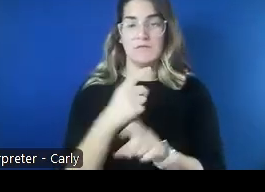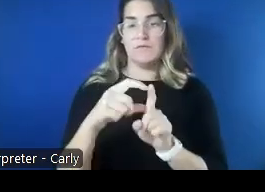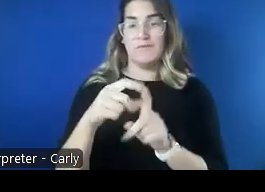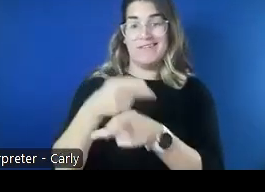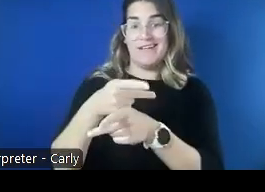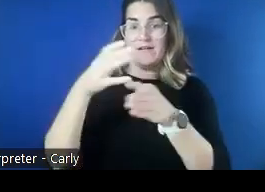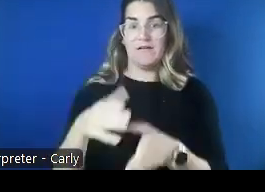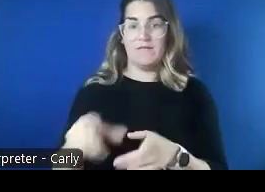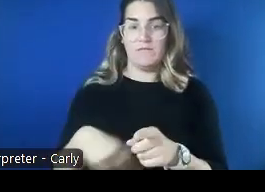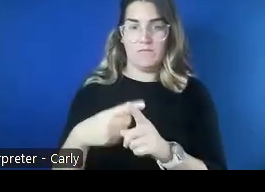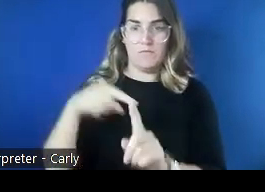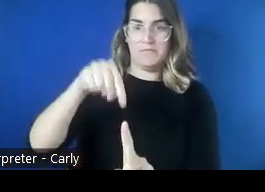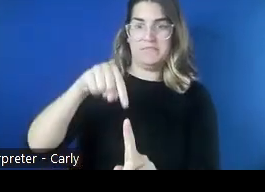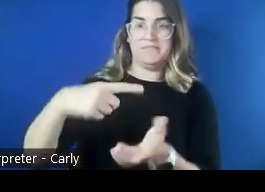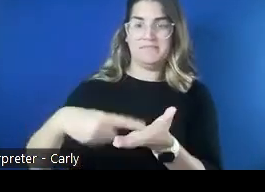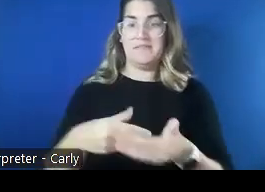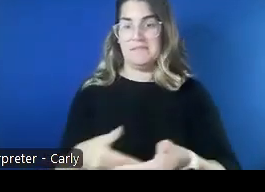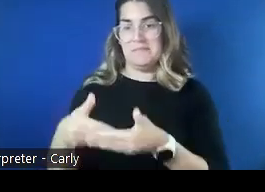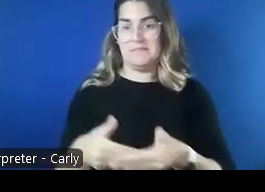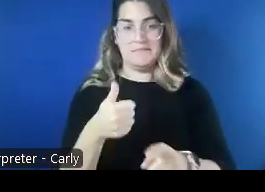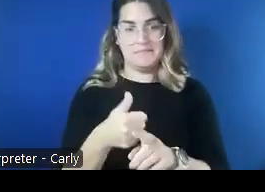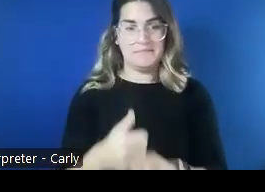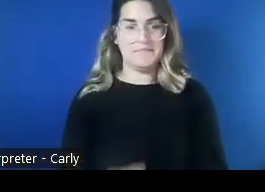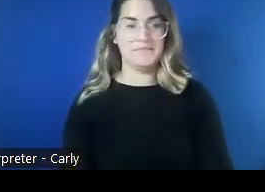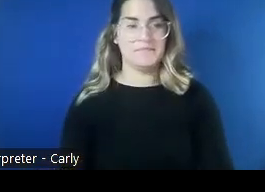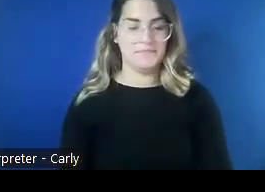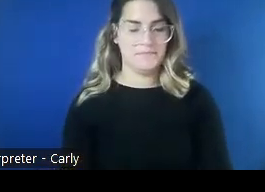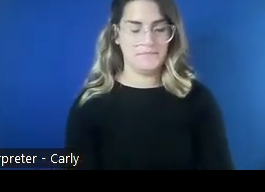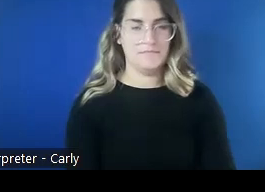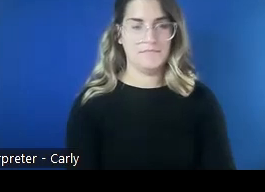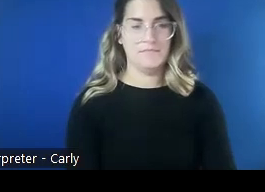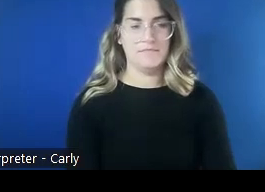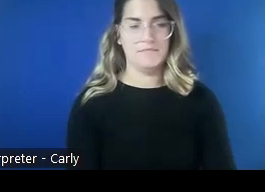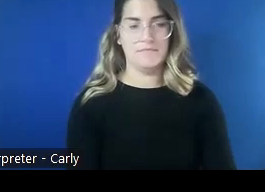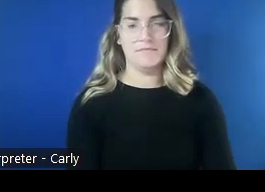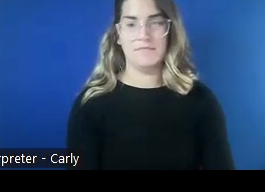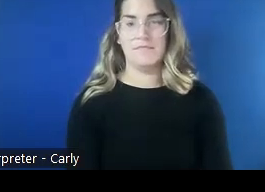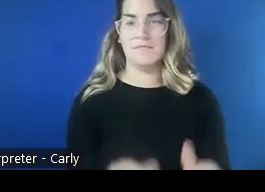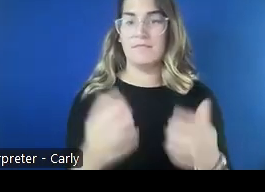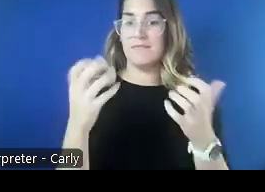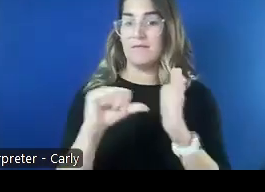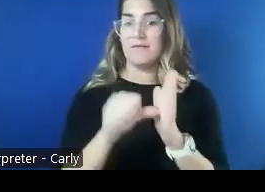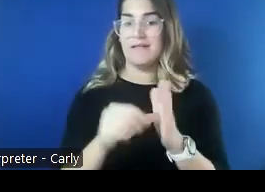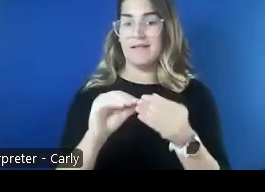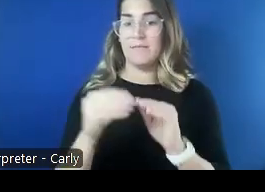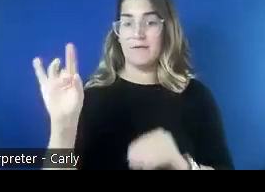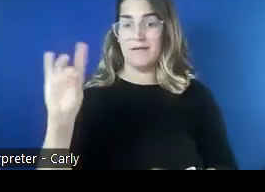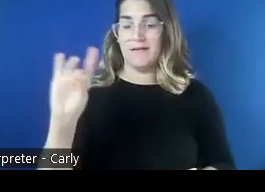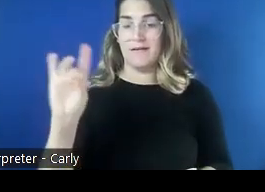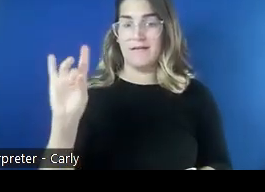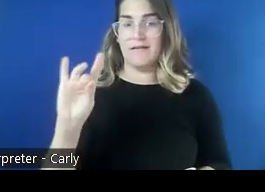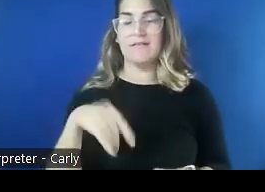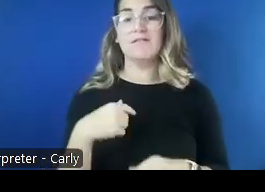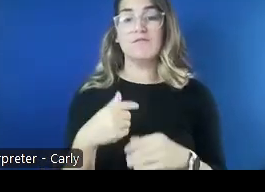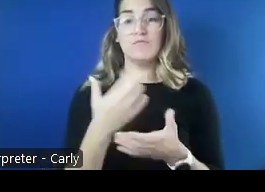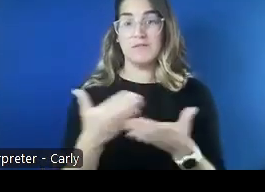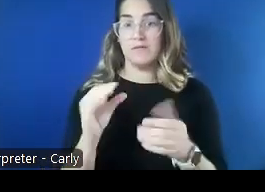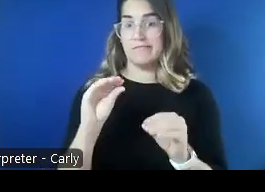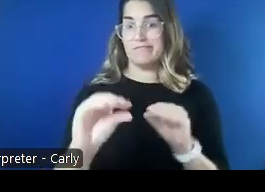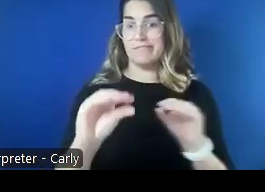diet and I'd like to highlight tenant number eight which is allocating resources to systems change